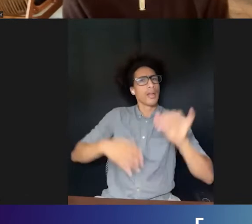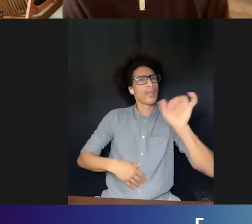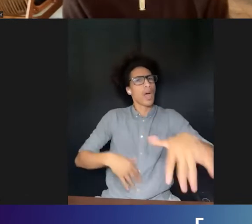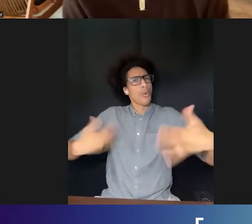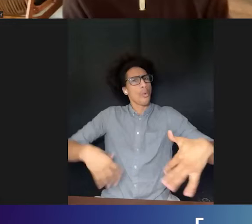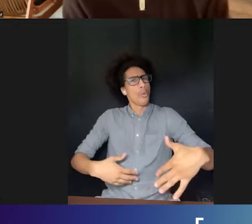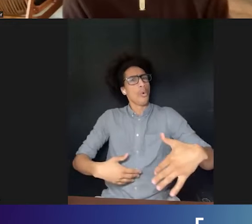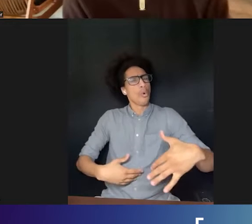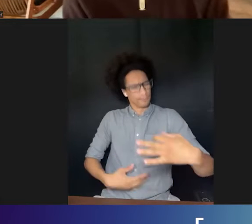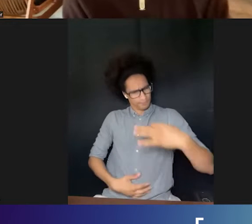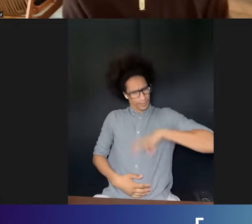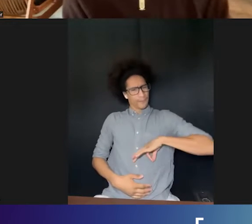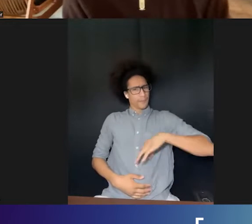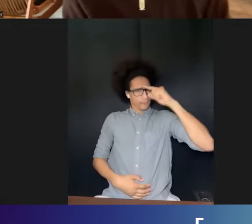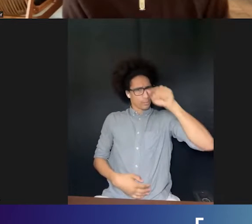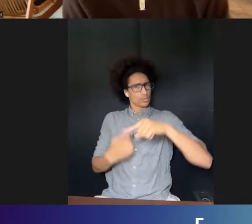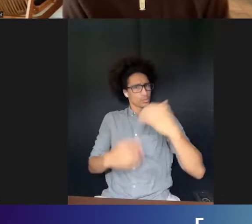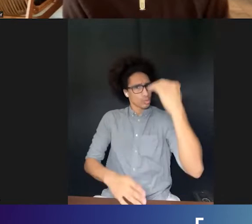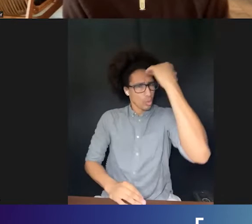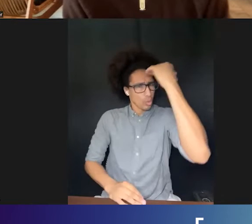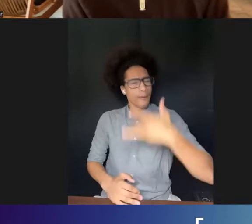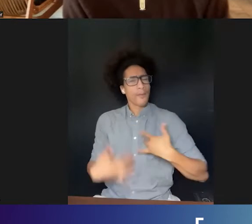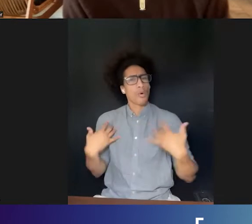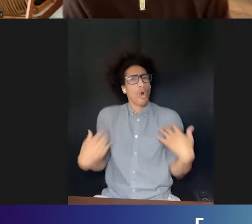And, you know, the other nod we are trying to make is a reframing